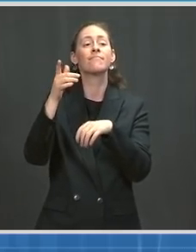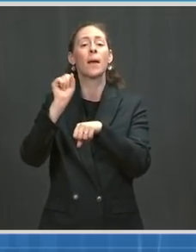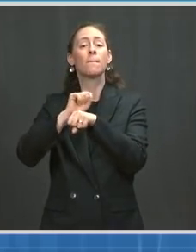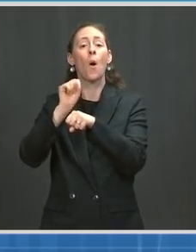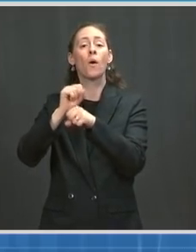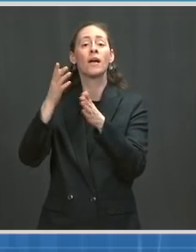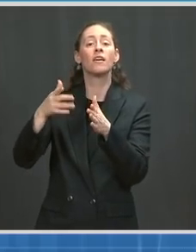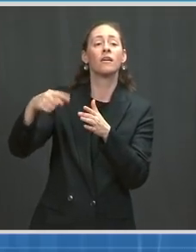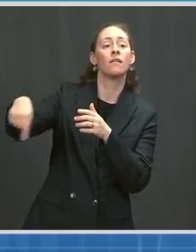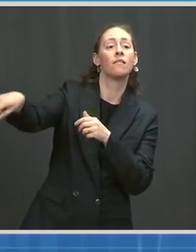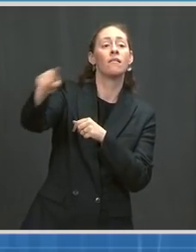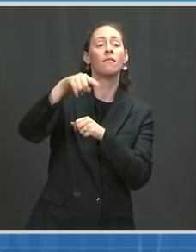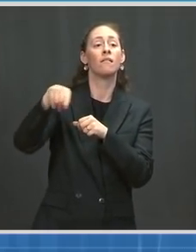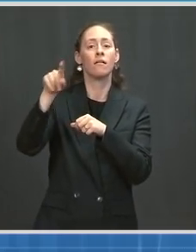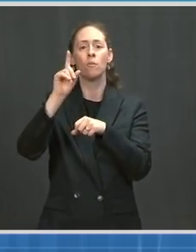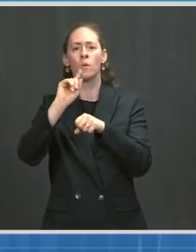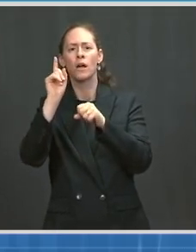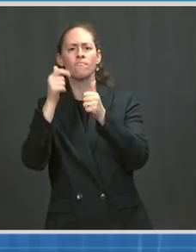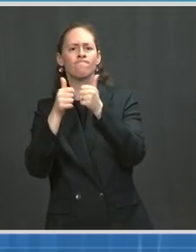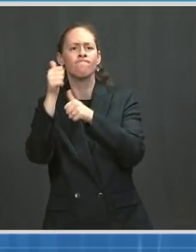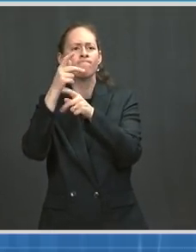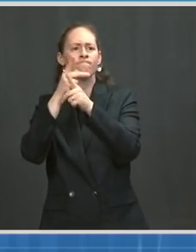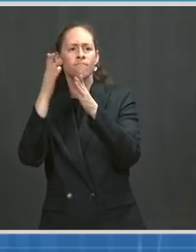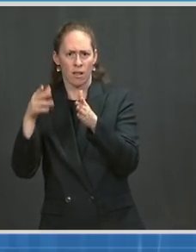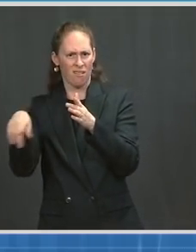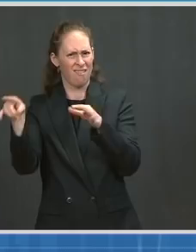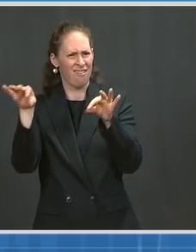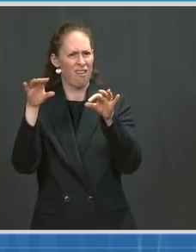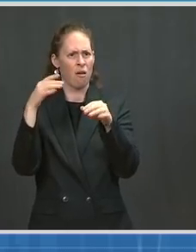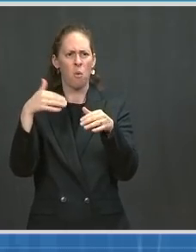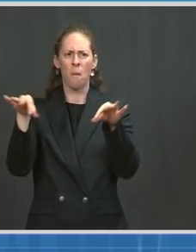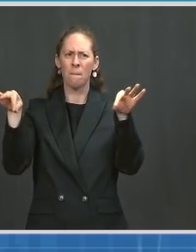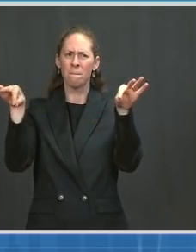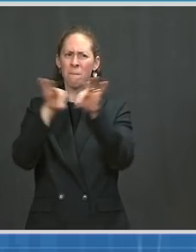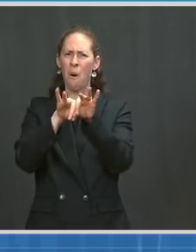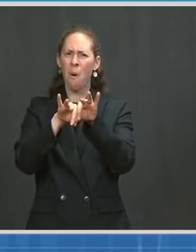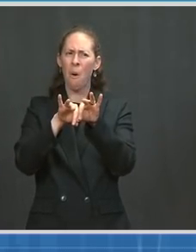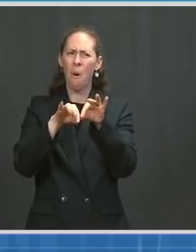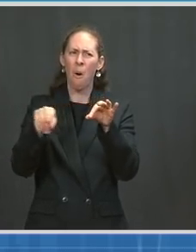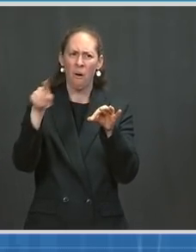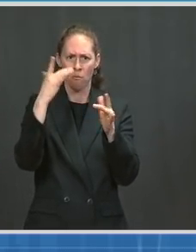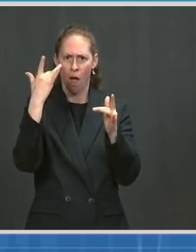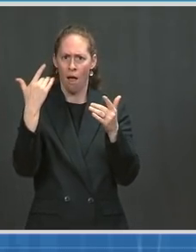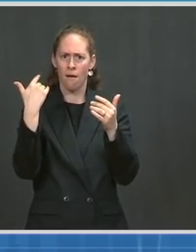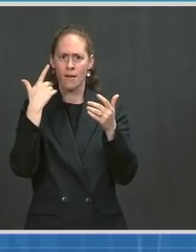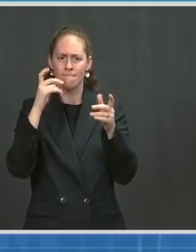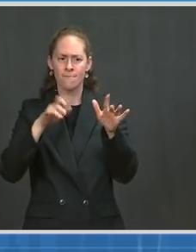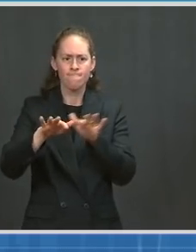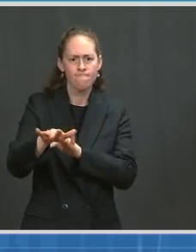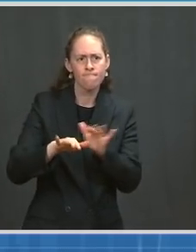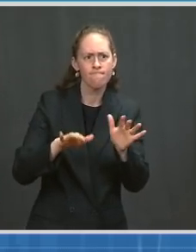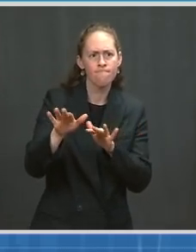where people spend a lot of time. And workplaces can help in three ways: by helping build vaccine confidence